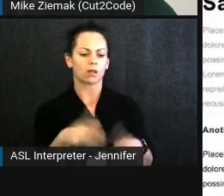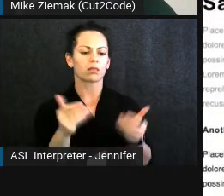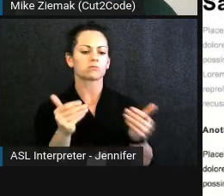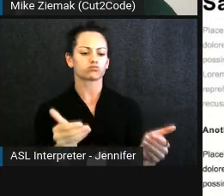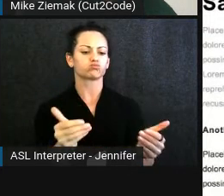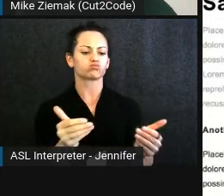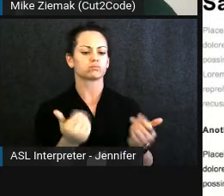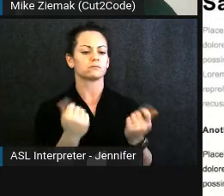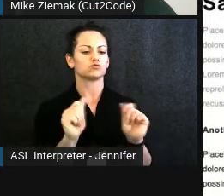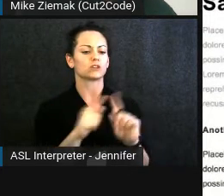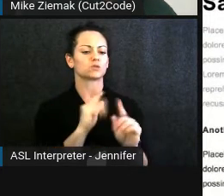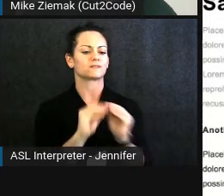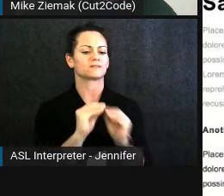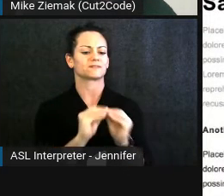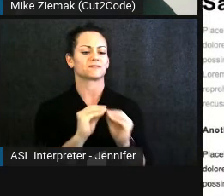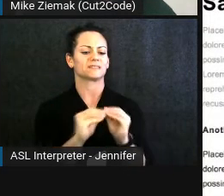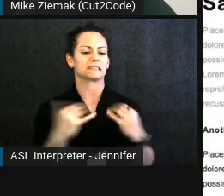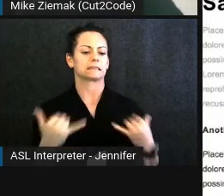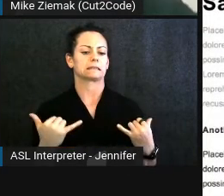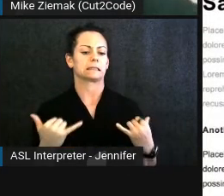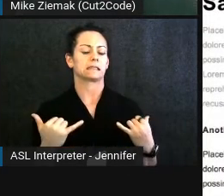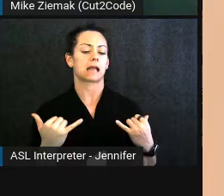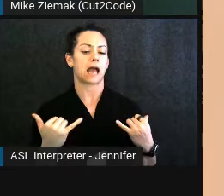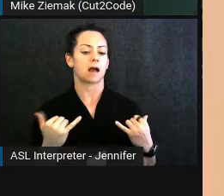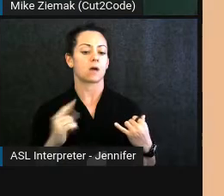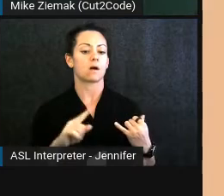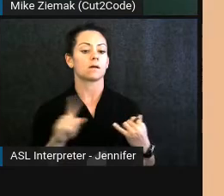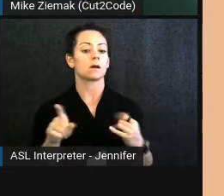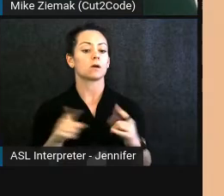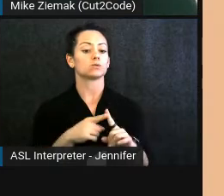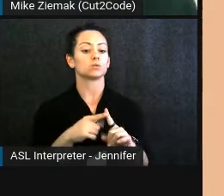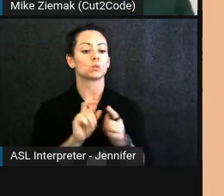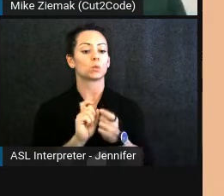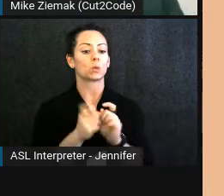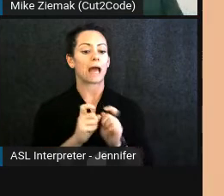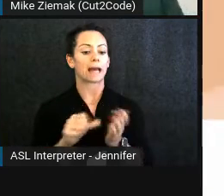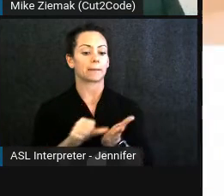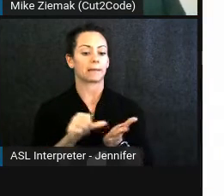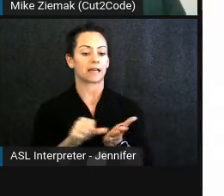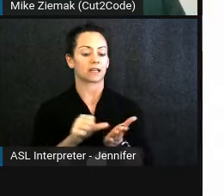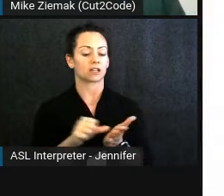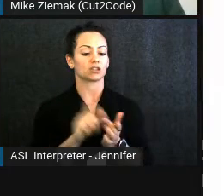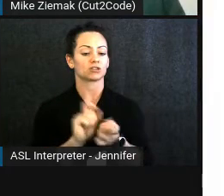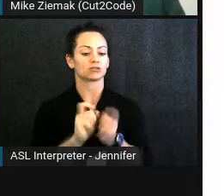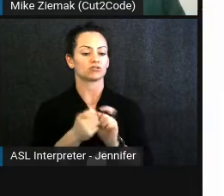I'm going to Edit Page and change some of these things.